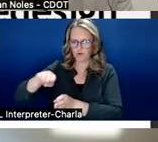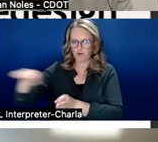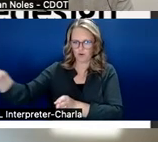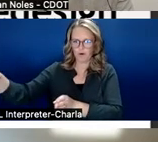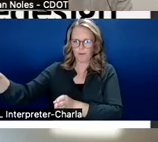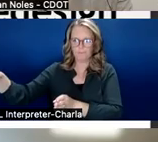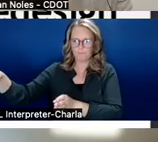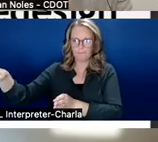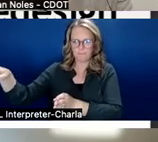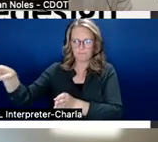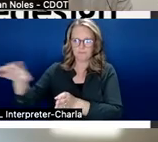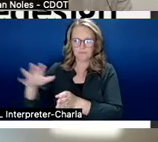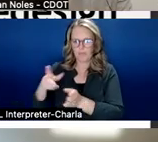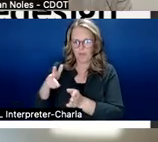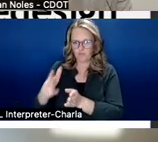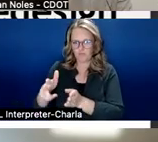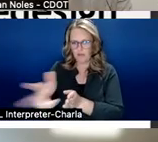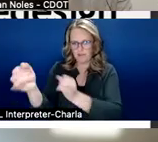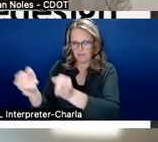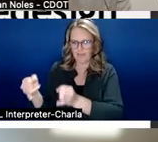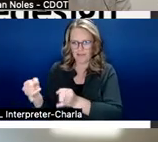And then you can see to the left-hand side